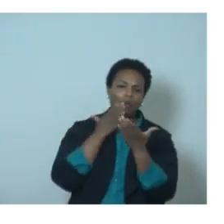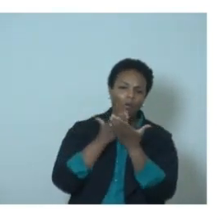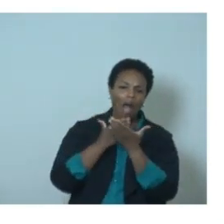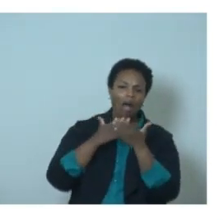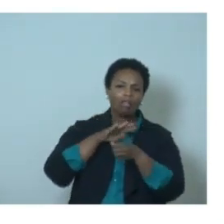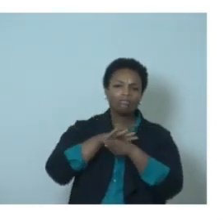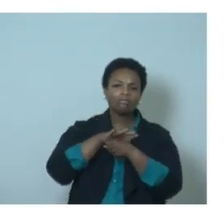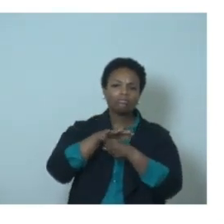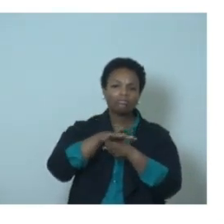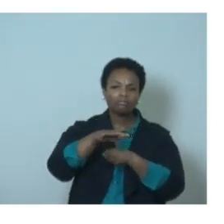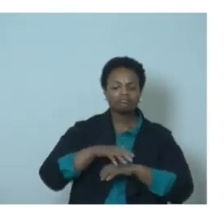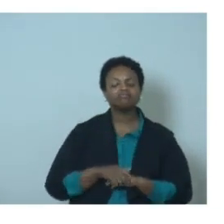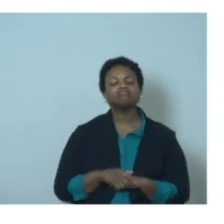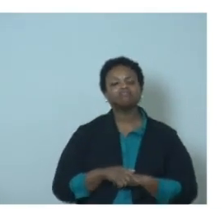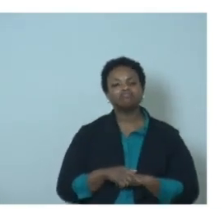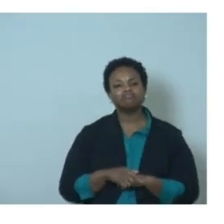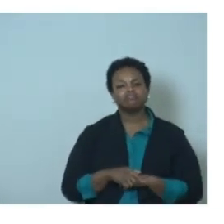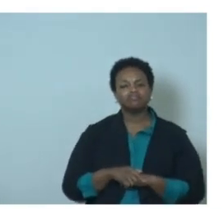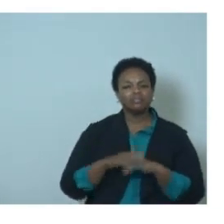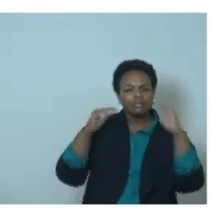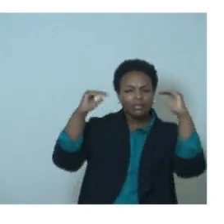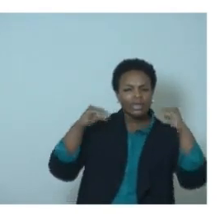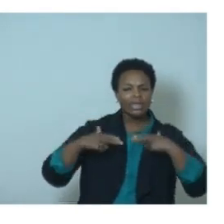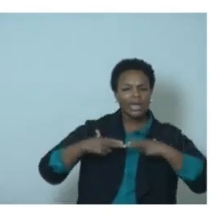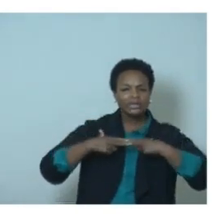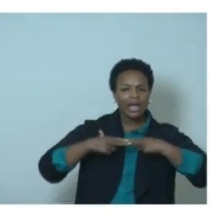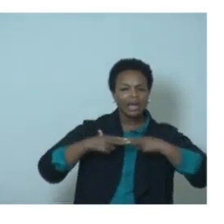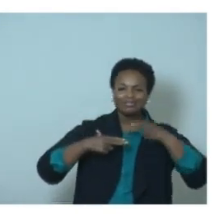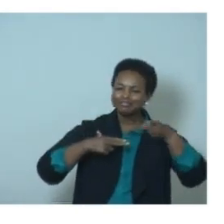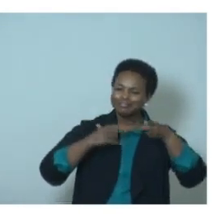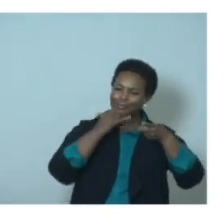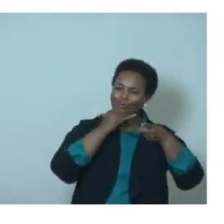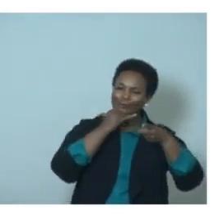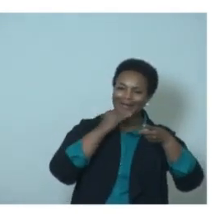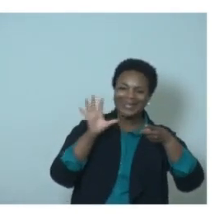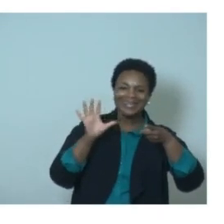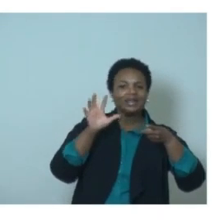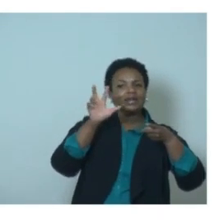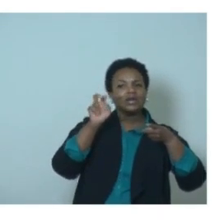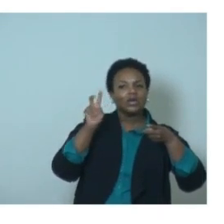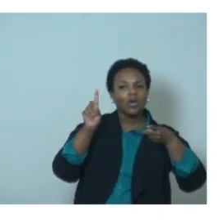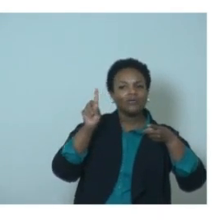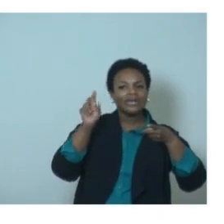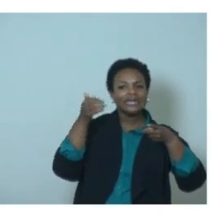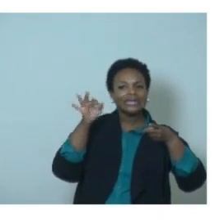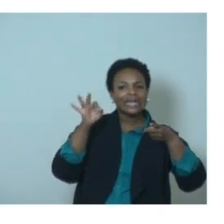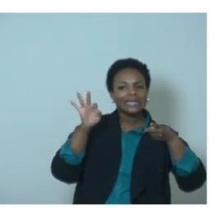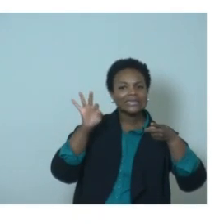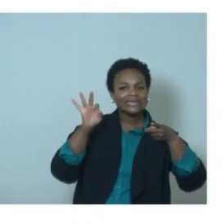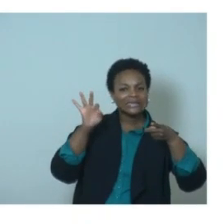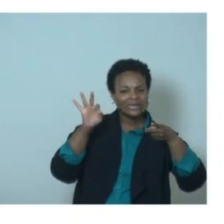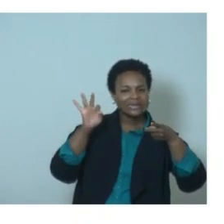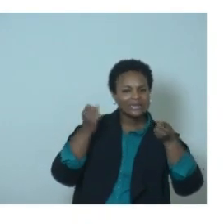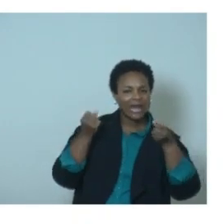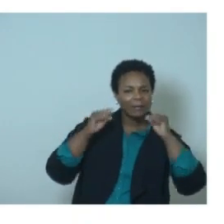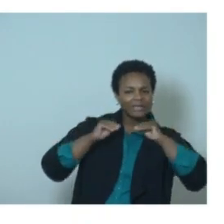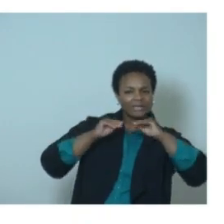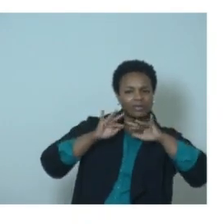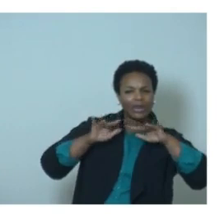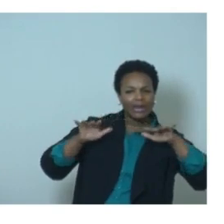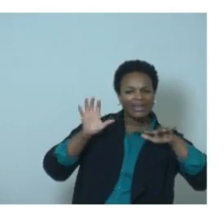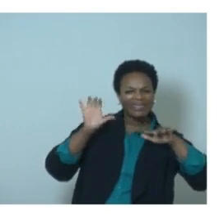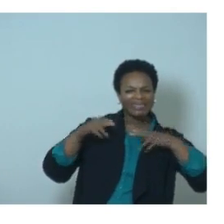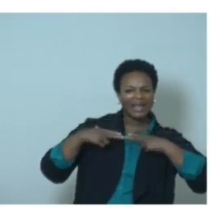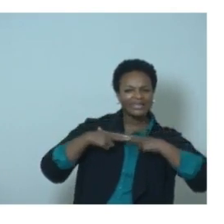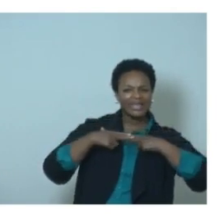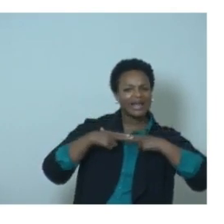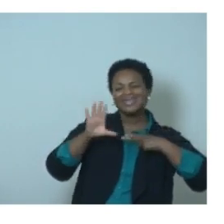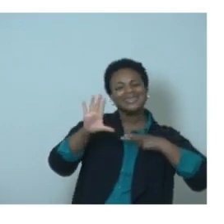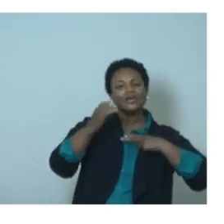WE’RE DOING WELL WITH AS WELL NOW IF WE GO TO THE NEXT SIDE THAT HAS THE LITTLE NO NOT THAT ONE.